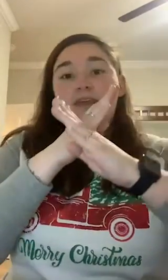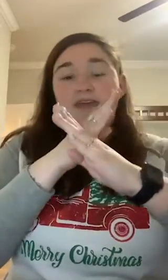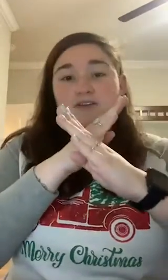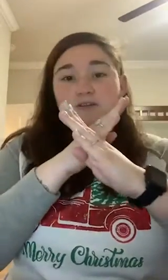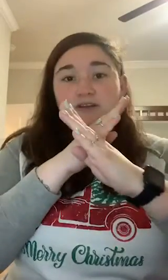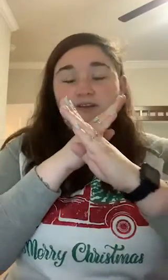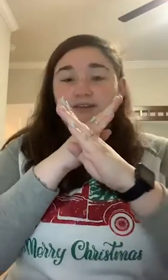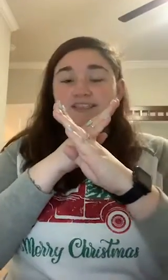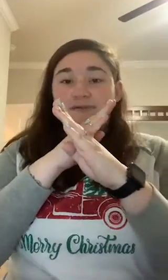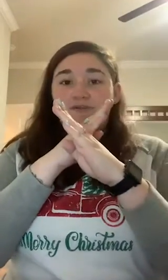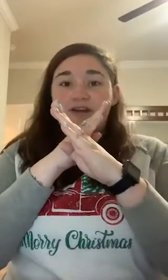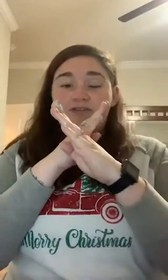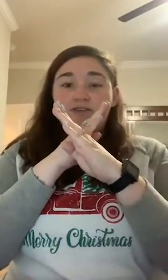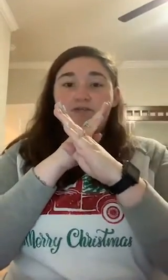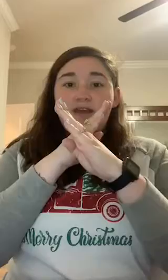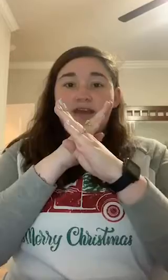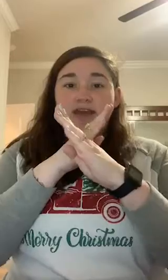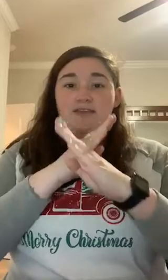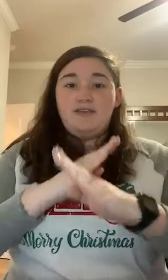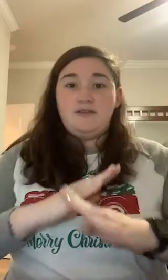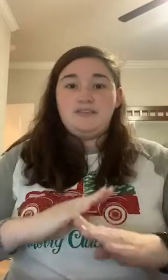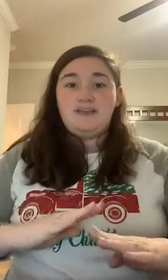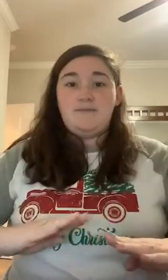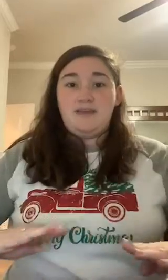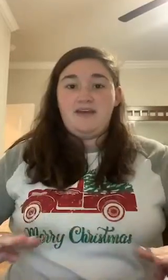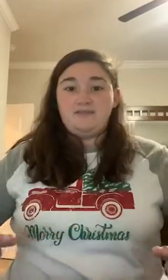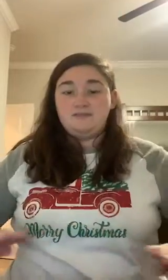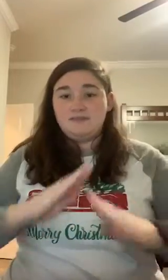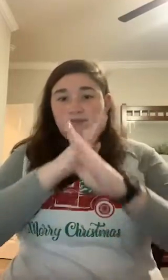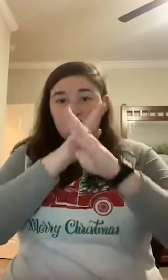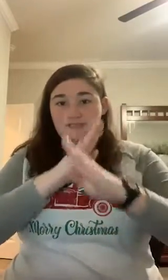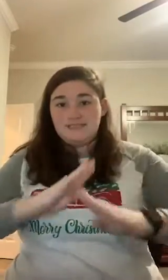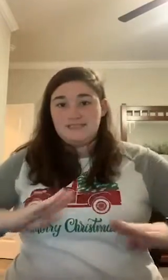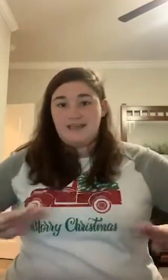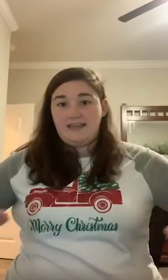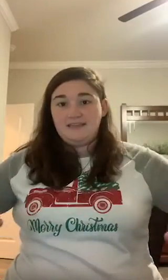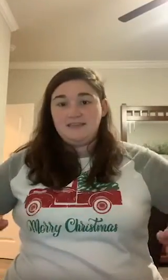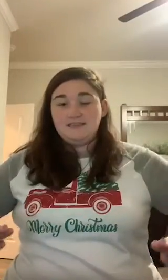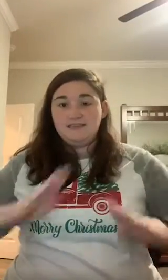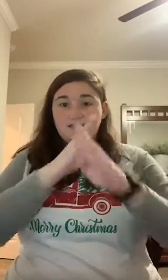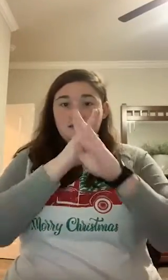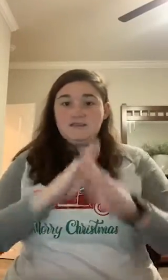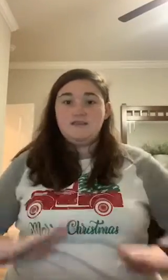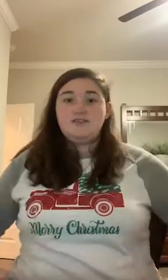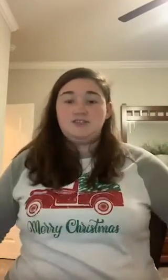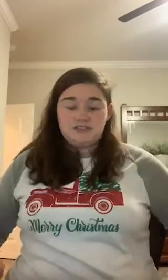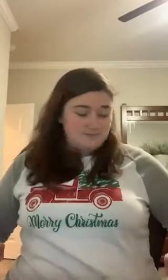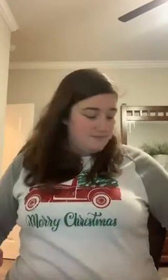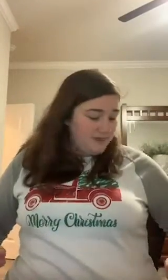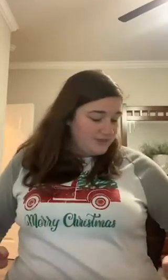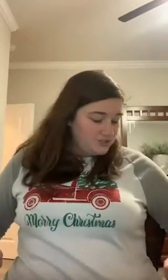and you're going to cross them in front of you and they're going to come down. so silent just at your